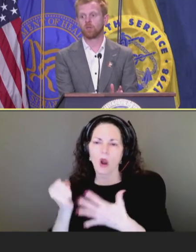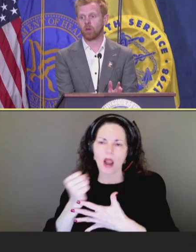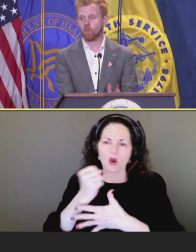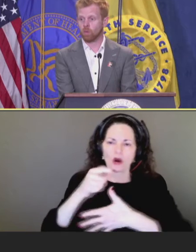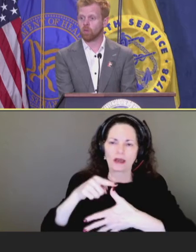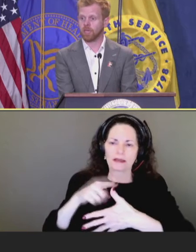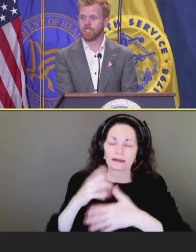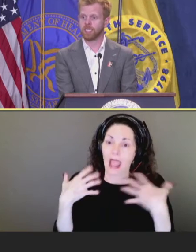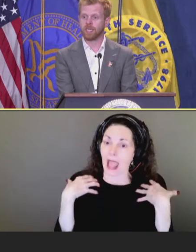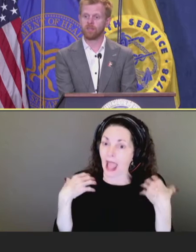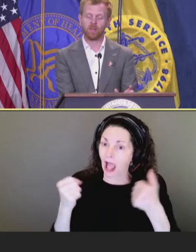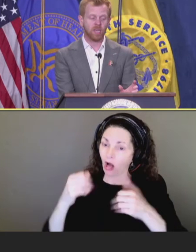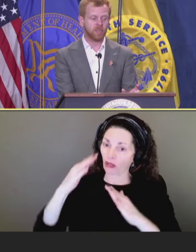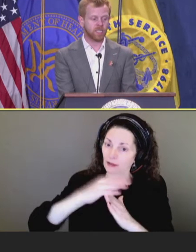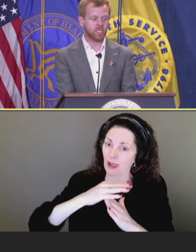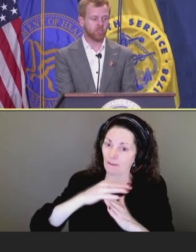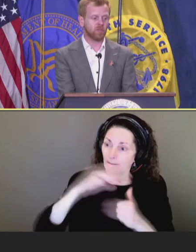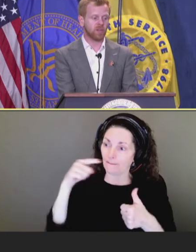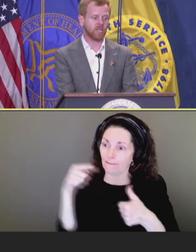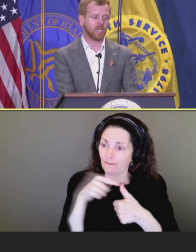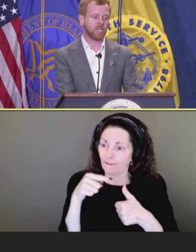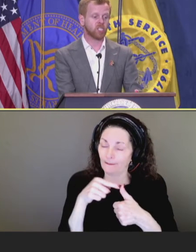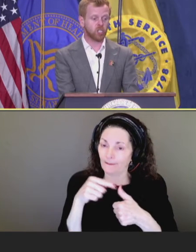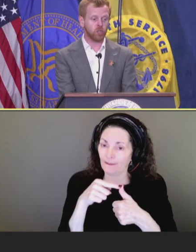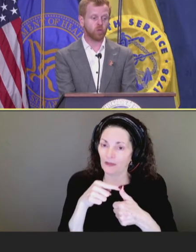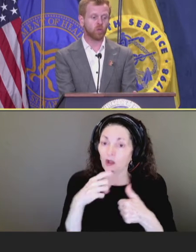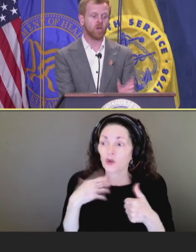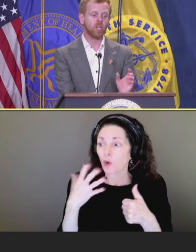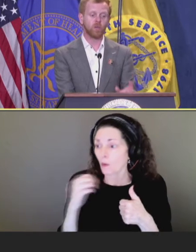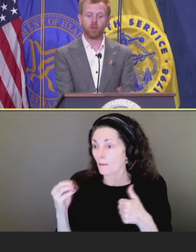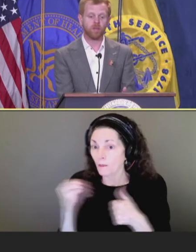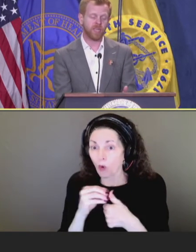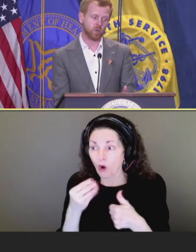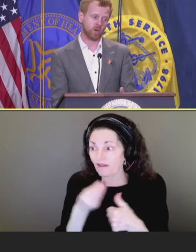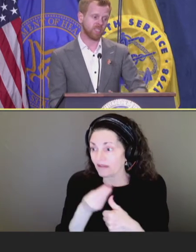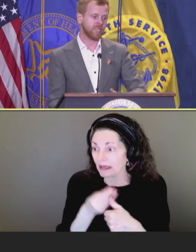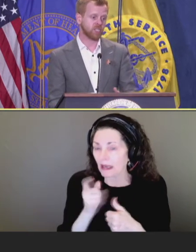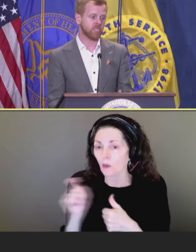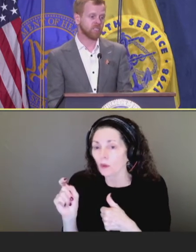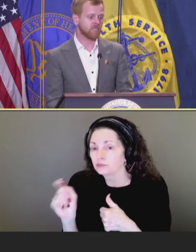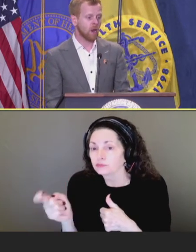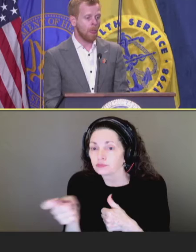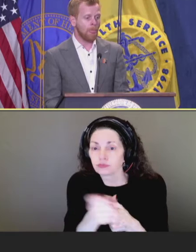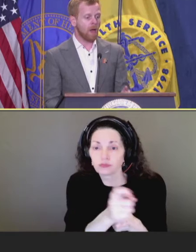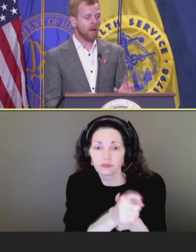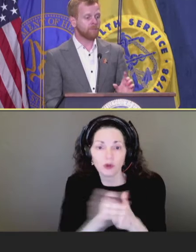you know, we're looking to give this additional funding to community-based organizations.